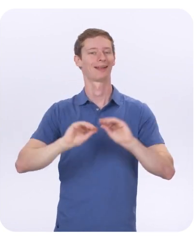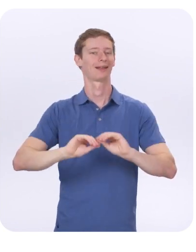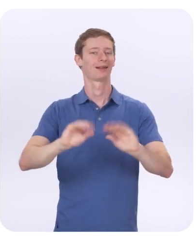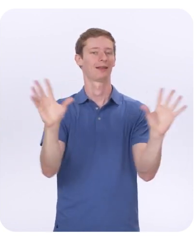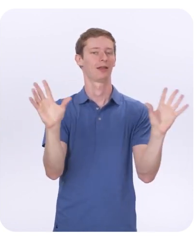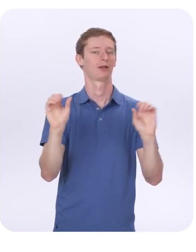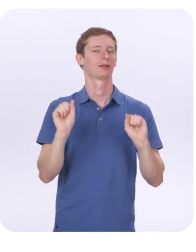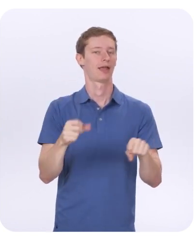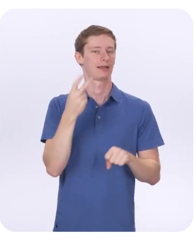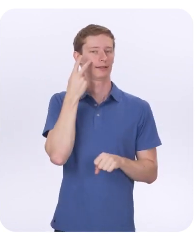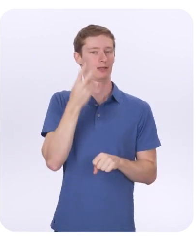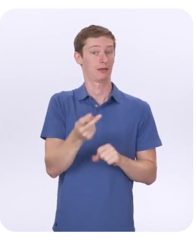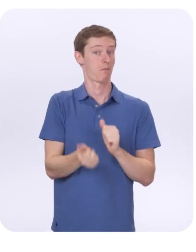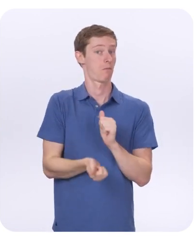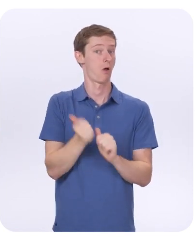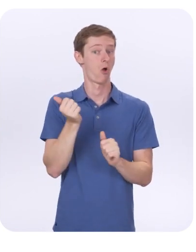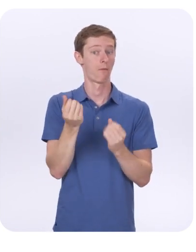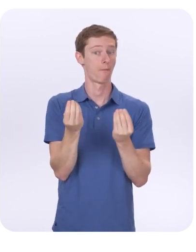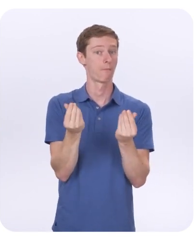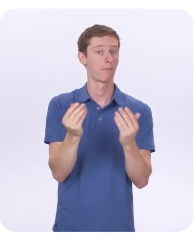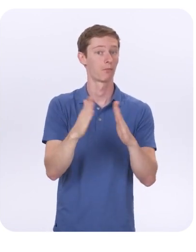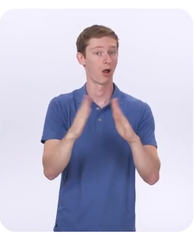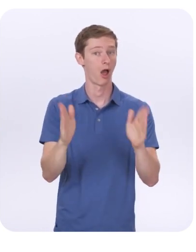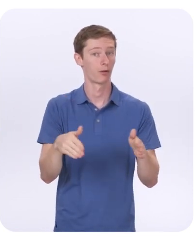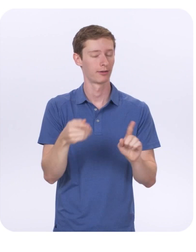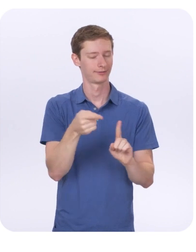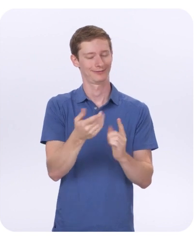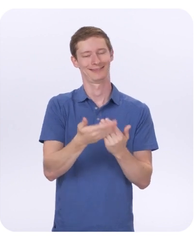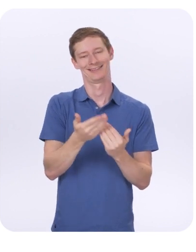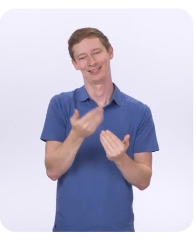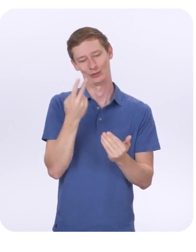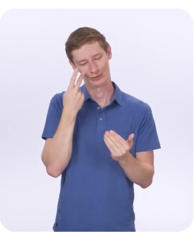Let’s do something that requires a bit of computation.